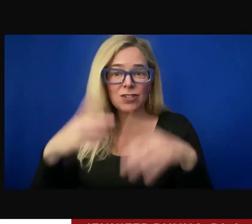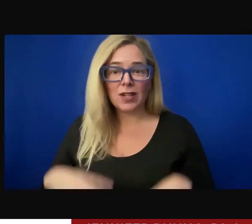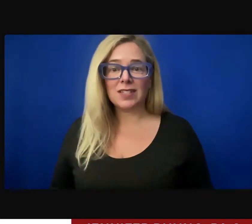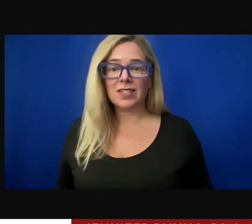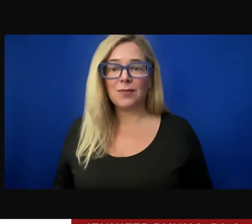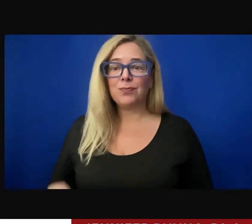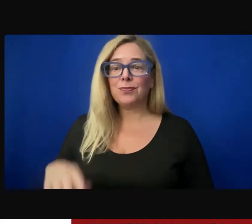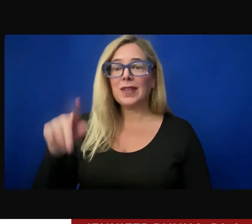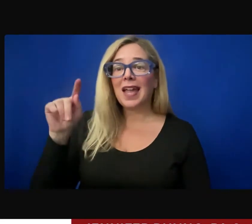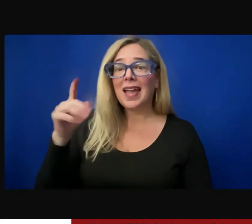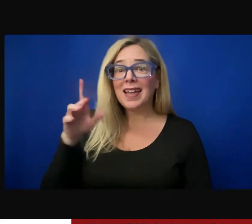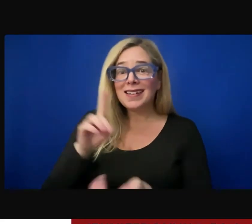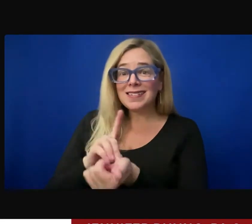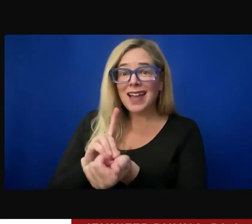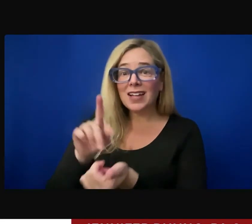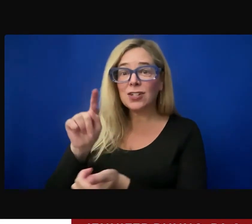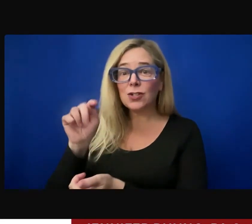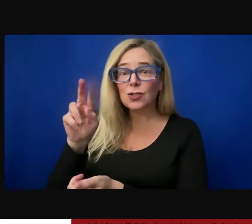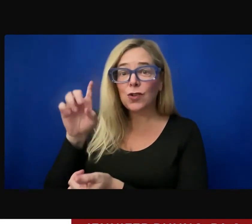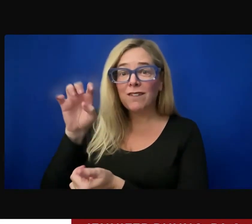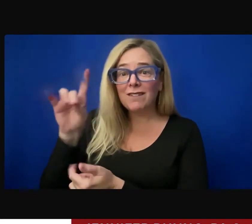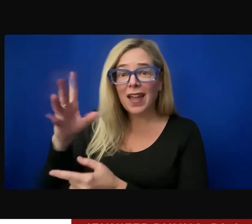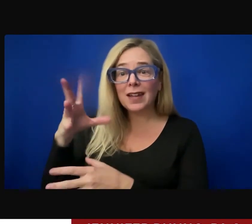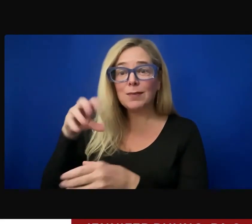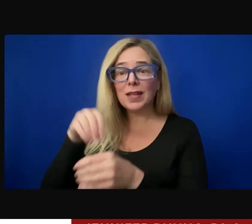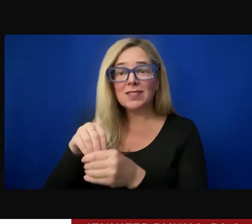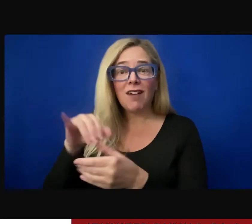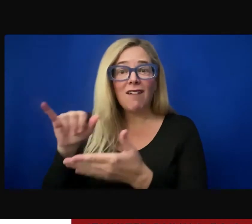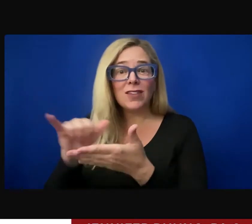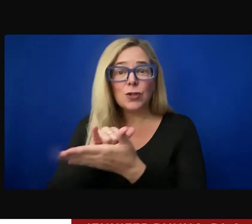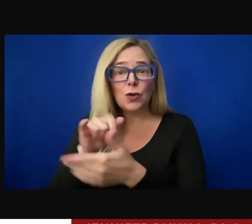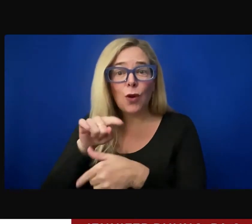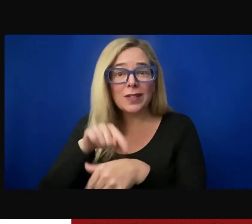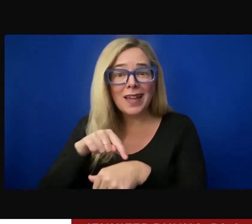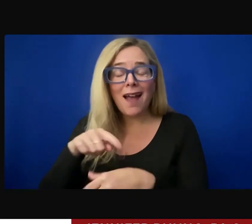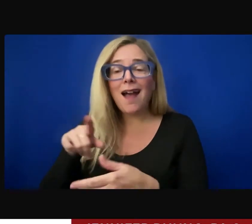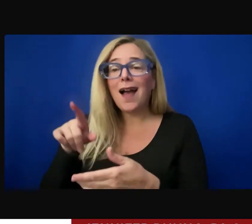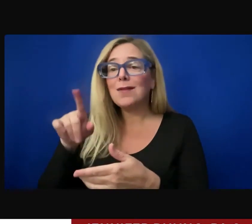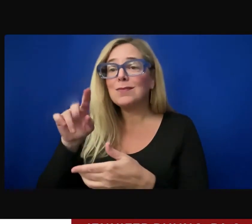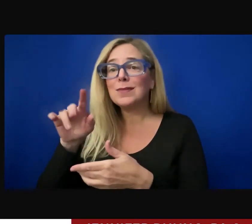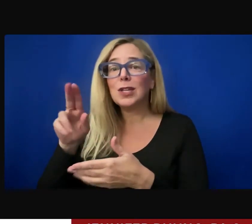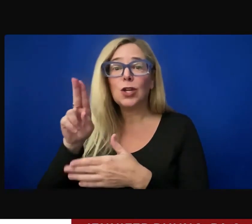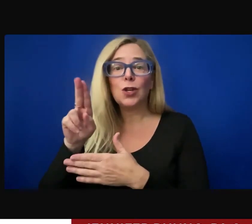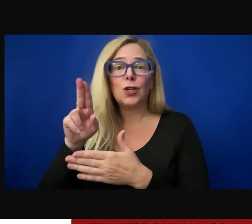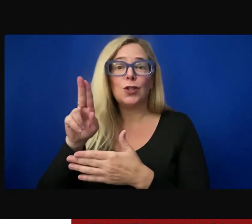in New York Times, Washington Post, US News and World Report, Huffington